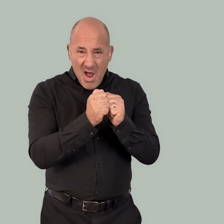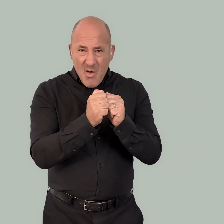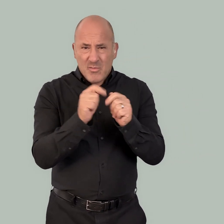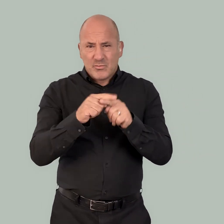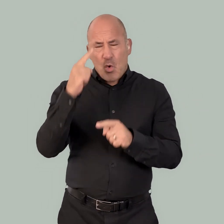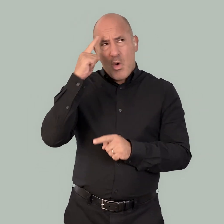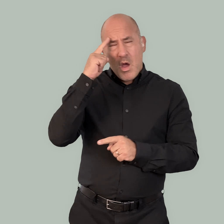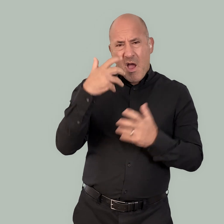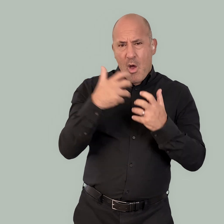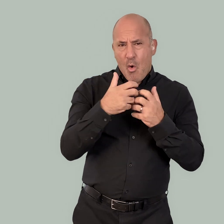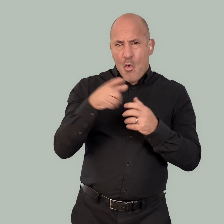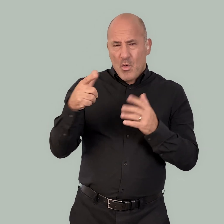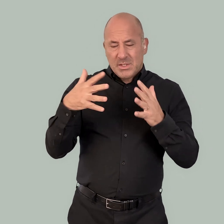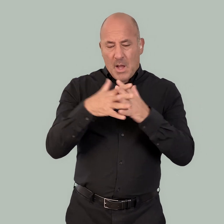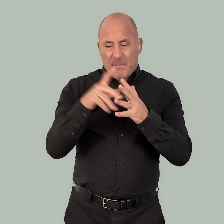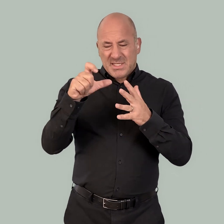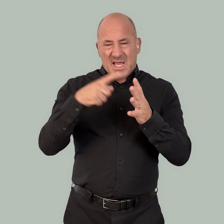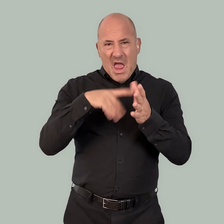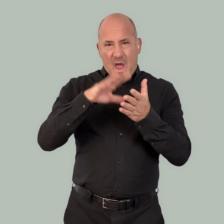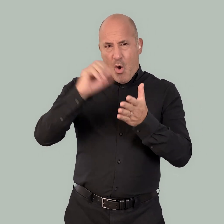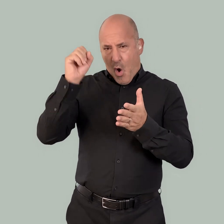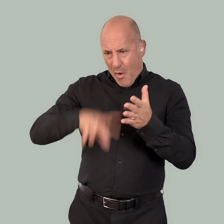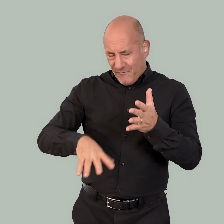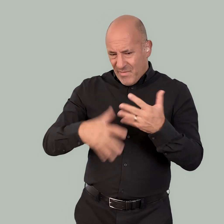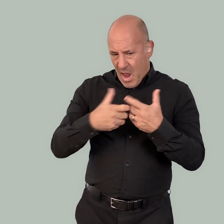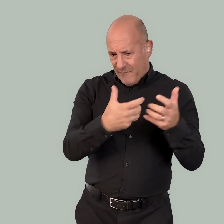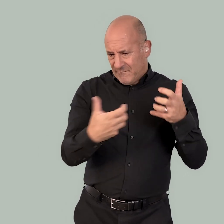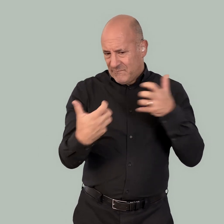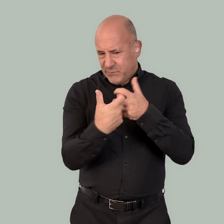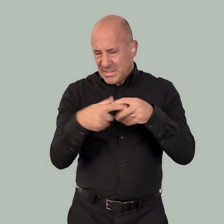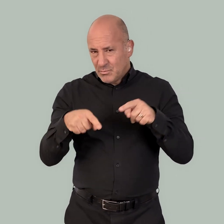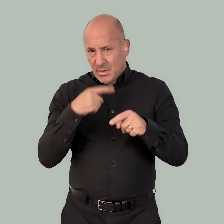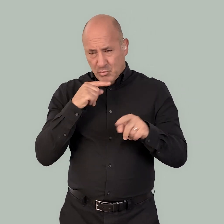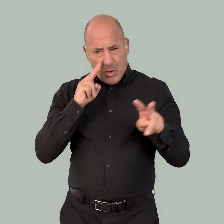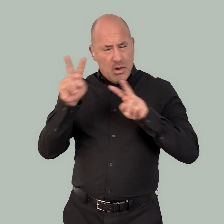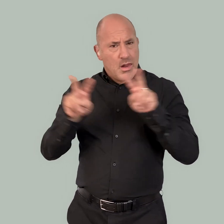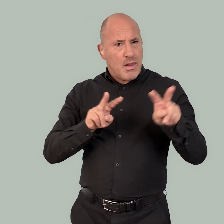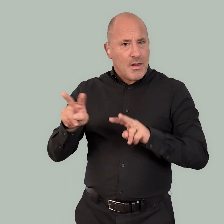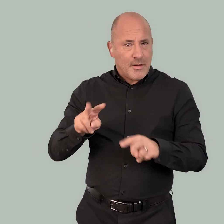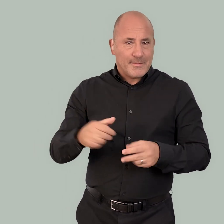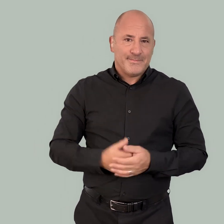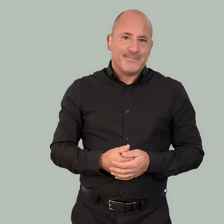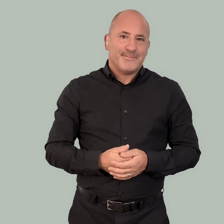such as the interaction with the removal of the WCA.